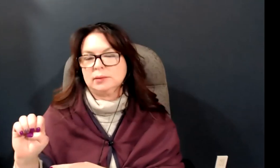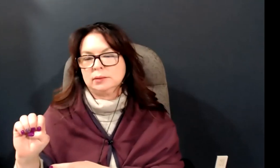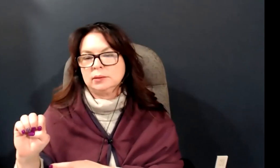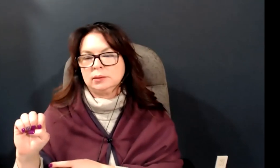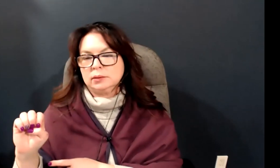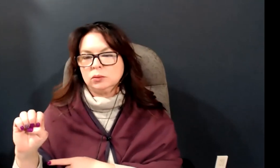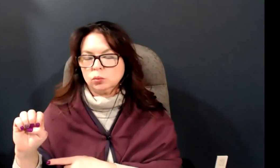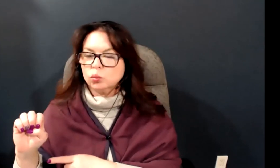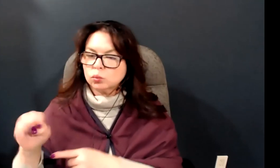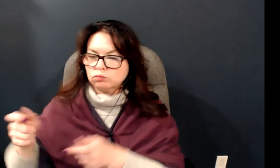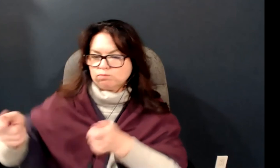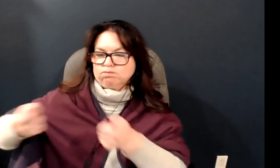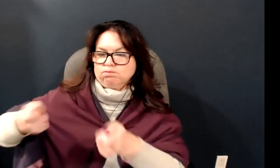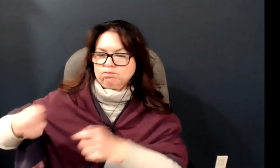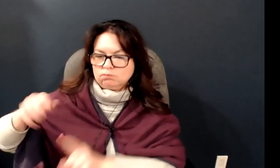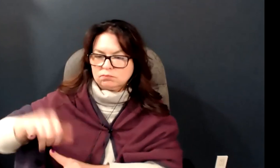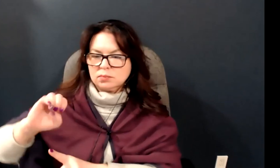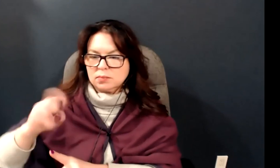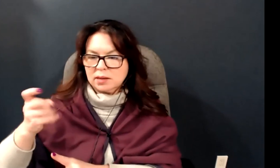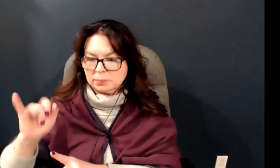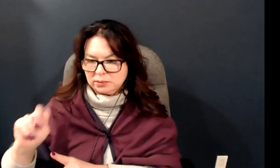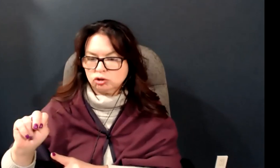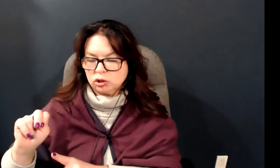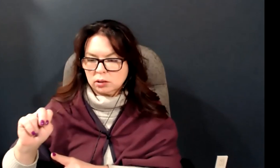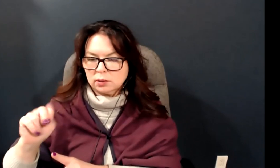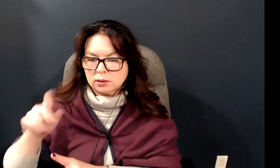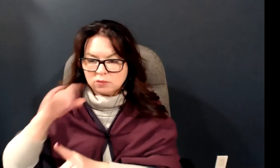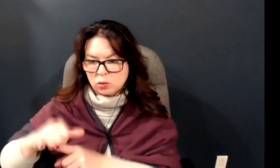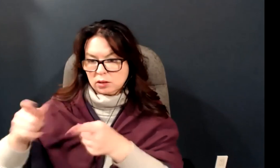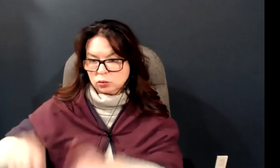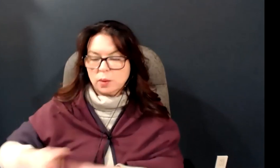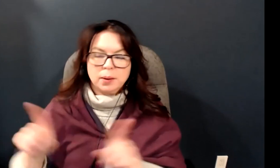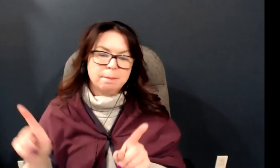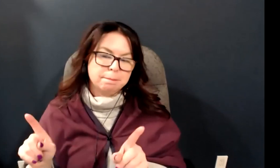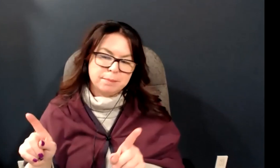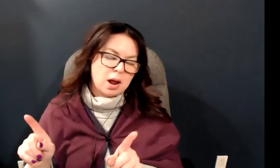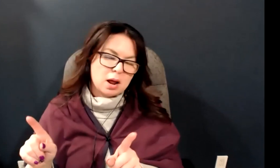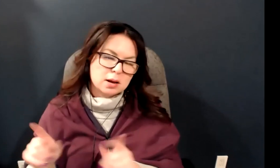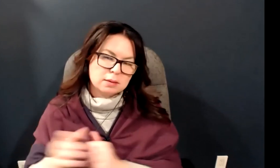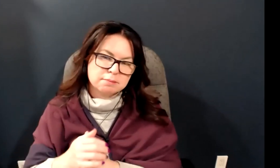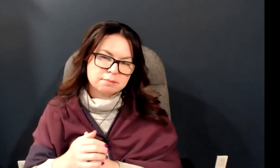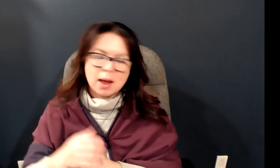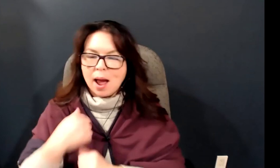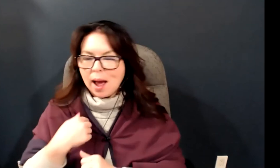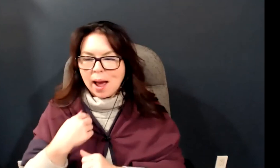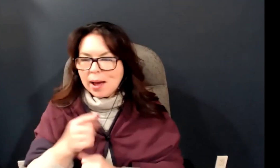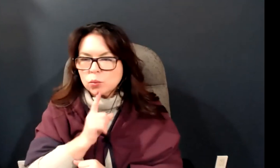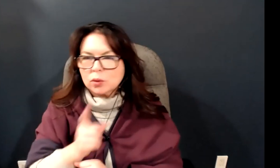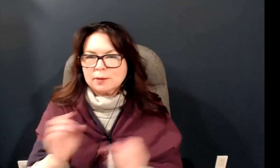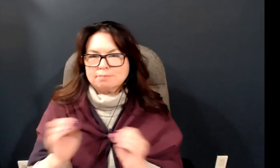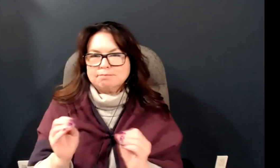had written about him. So it took African-Americans to find art history as a place to do important